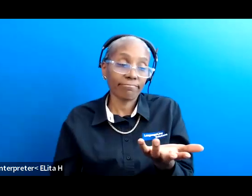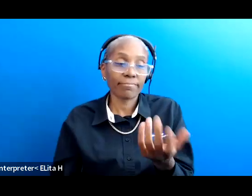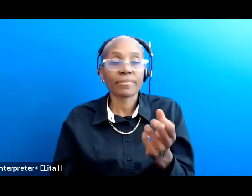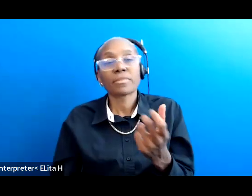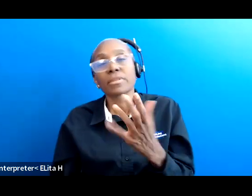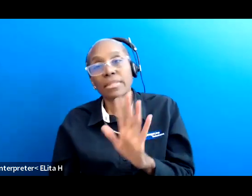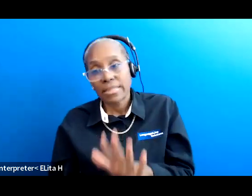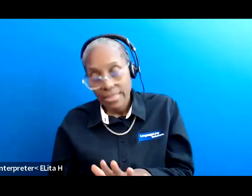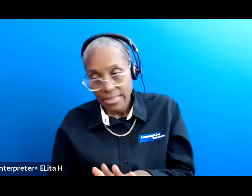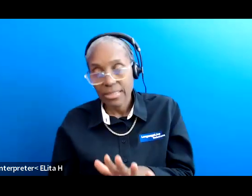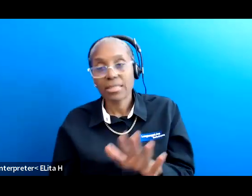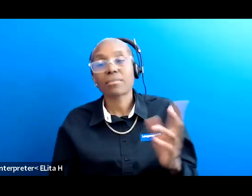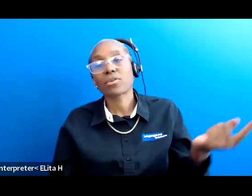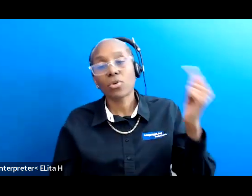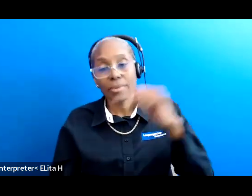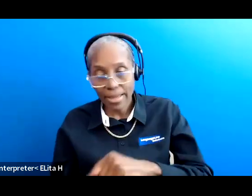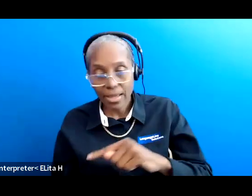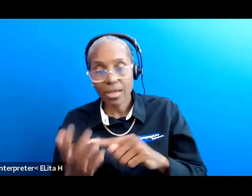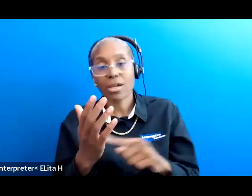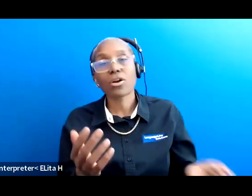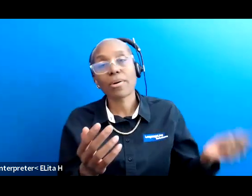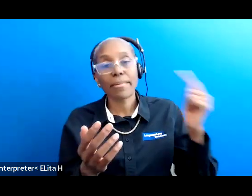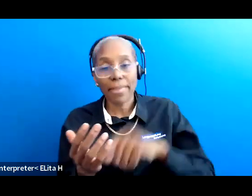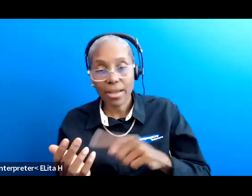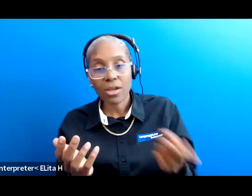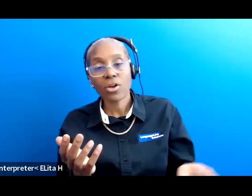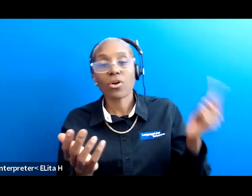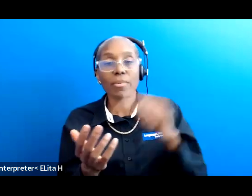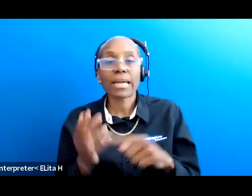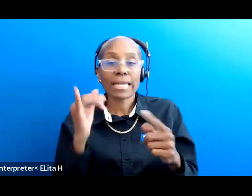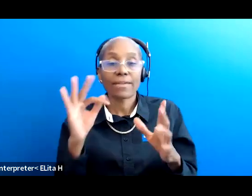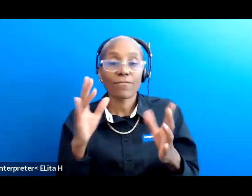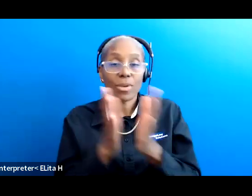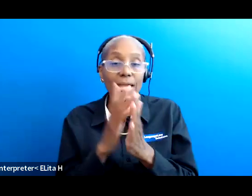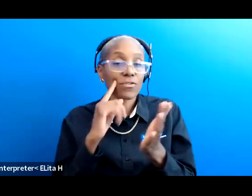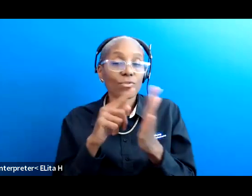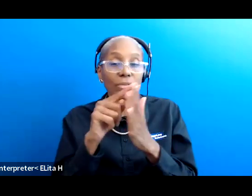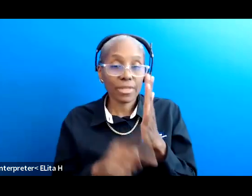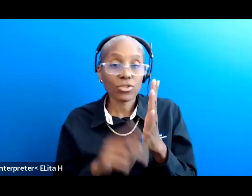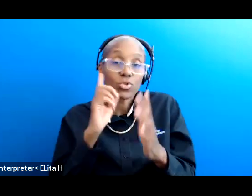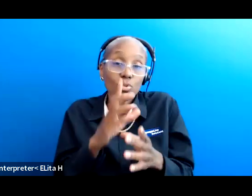Keep going back, keep going back. First of all, if you ask for this equipment in the first round, you will be rejected.